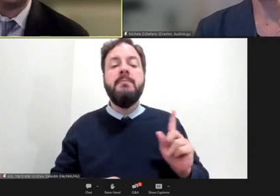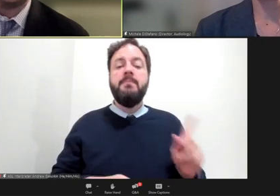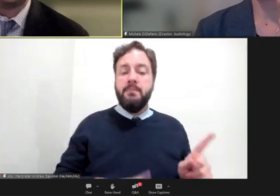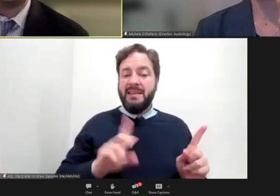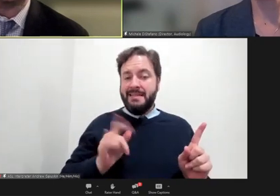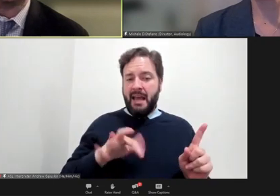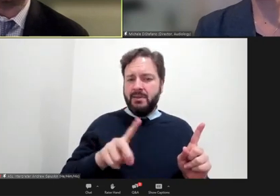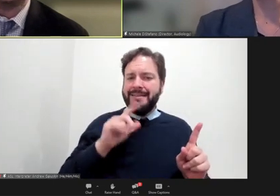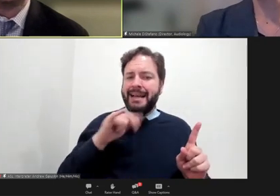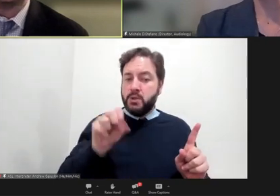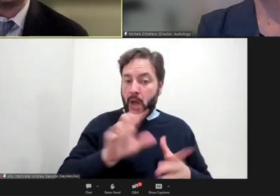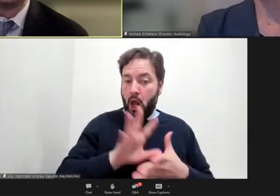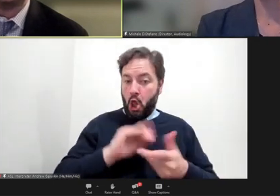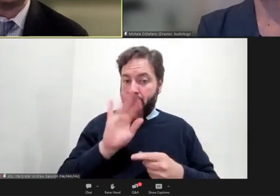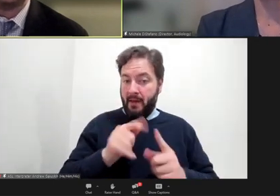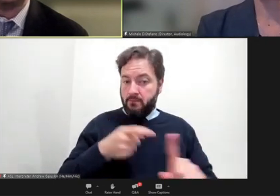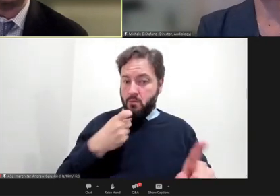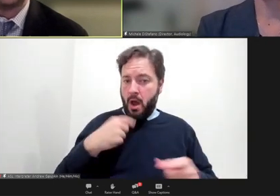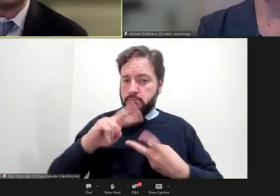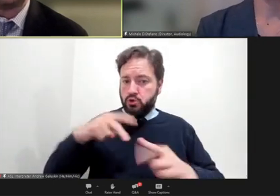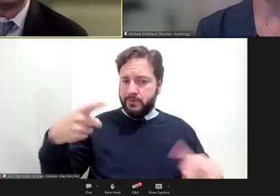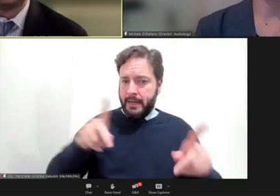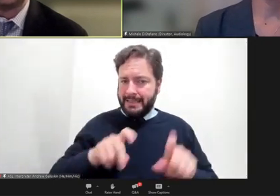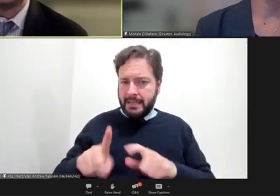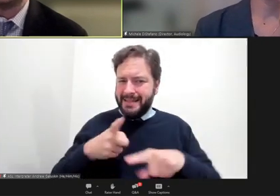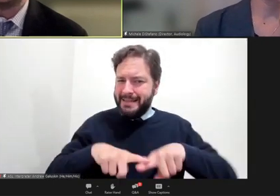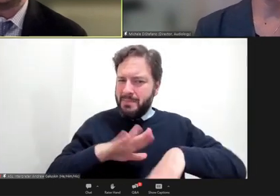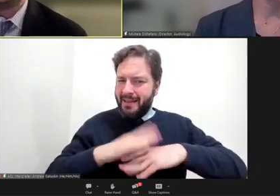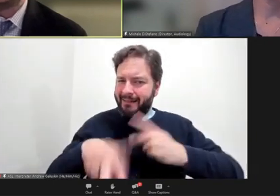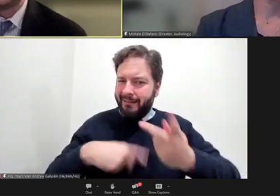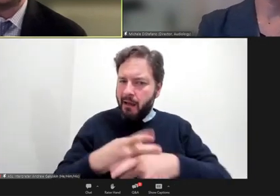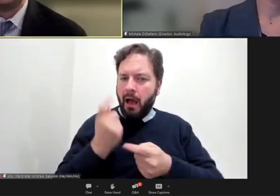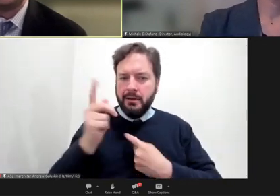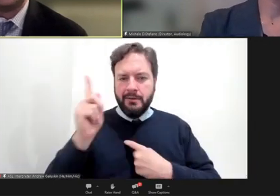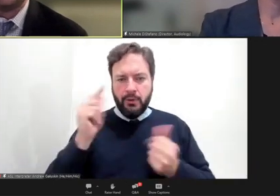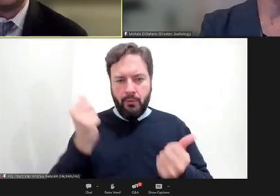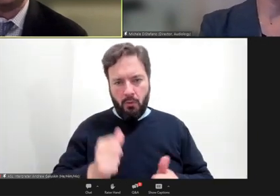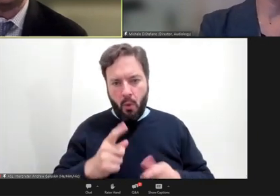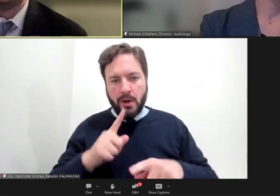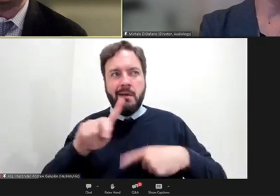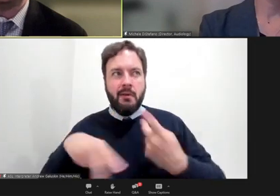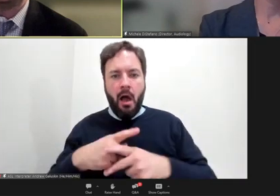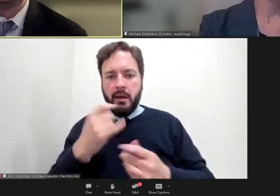genetic testing. It just depends on the type of hearing loss. The type of mutation, even.